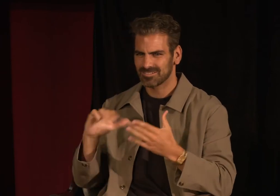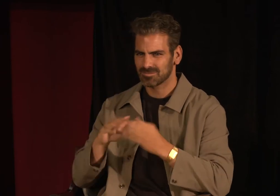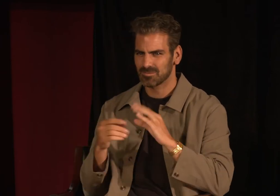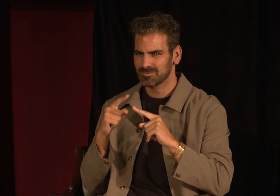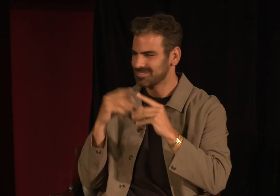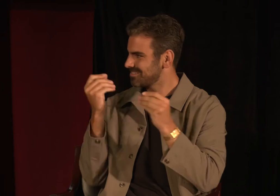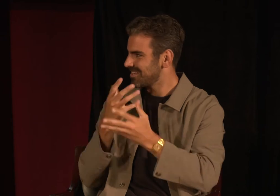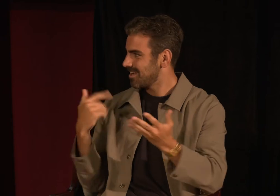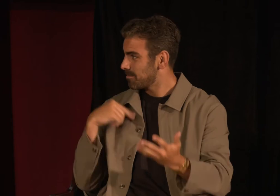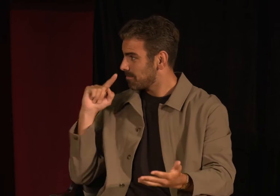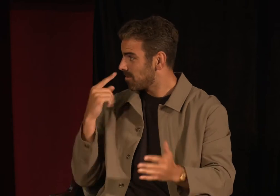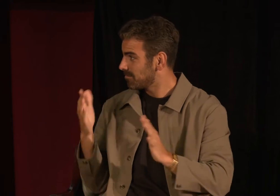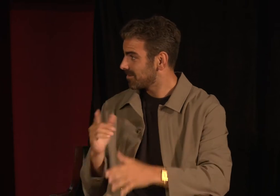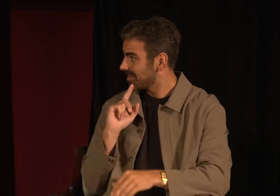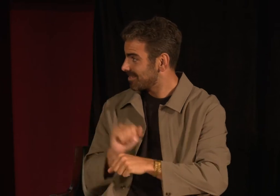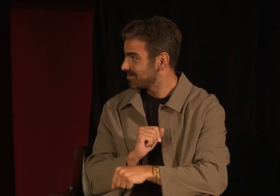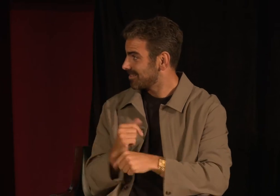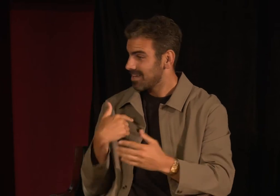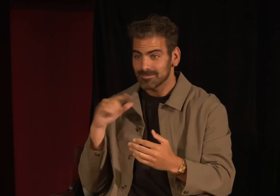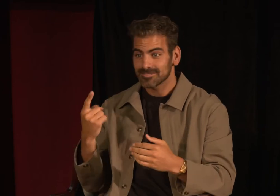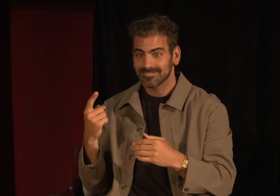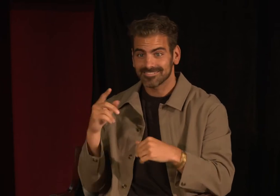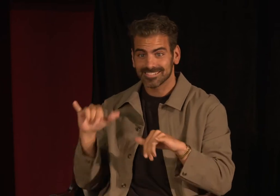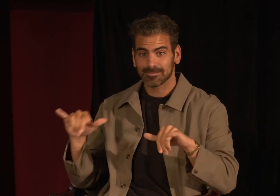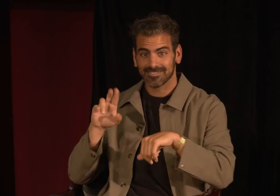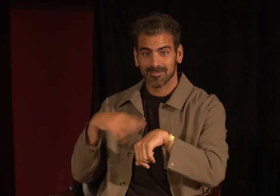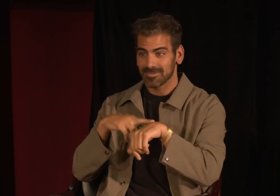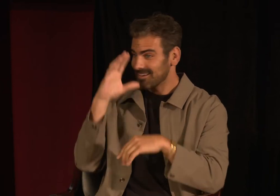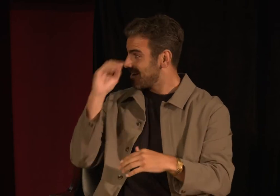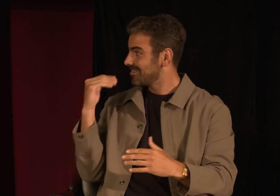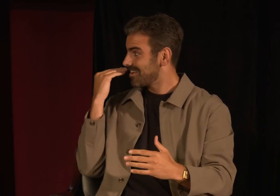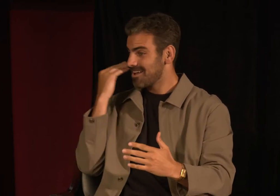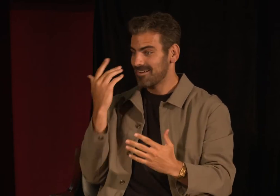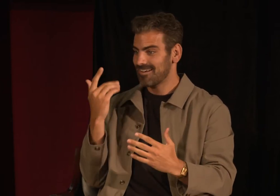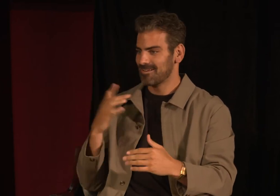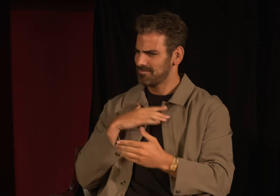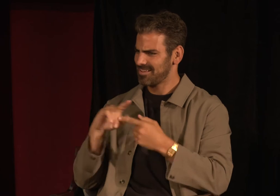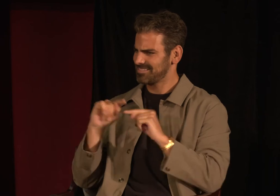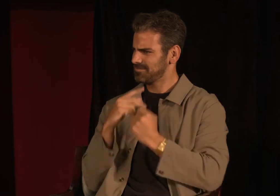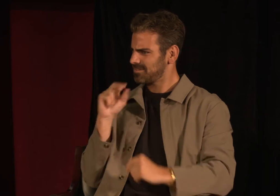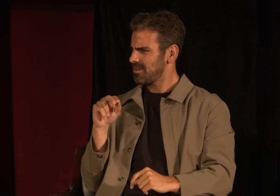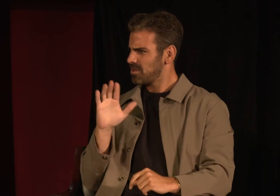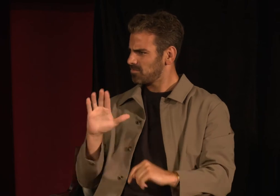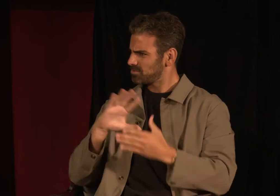And I thought, I don't really have any story to tell. I mean, I consider myself pretty boring. Not going to lie to you. I'm a pretty normal, average guy